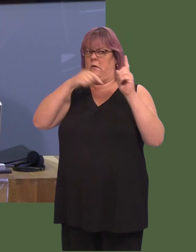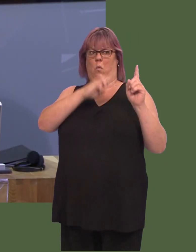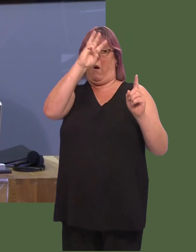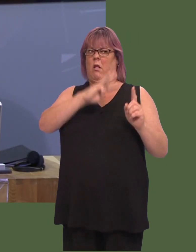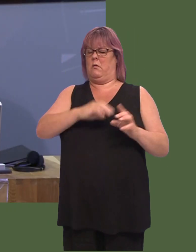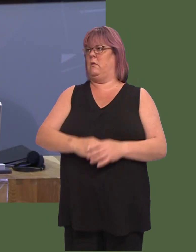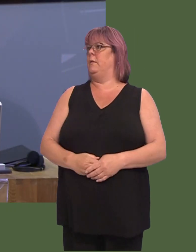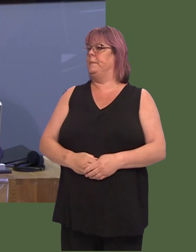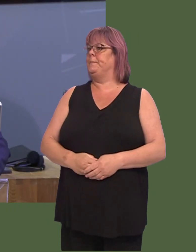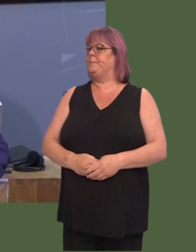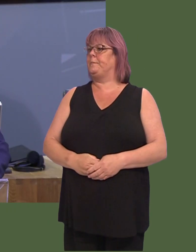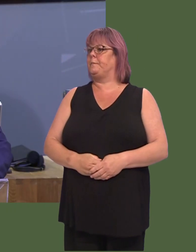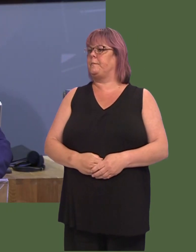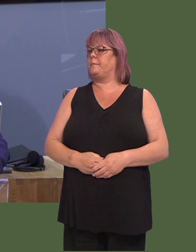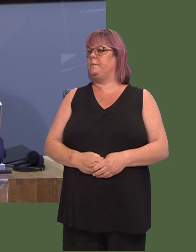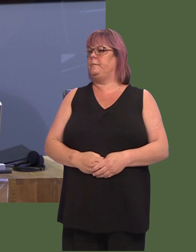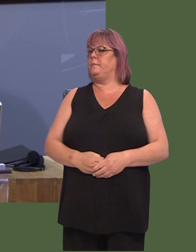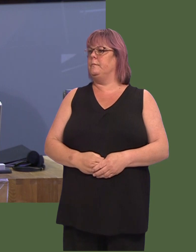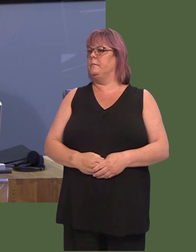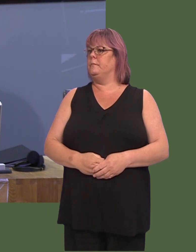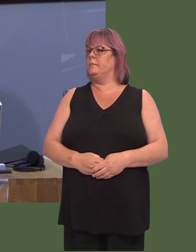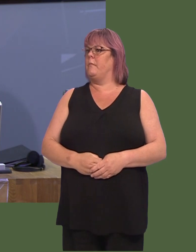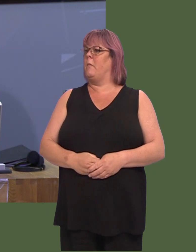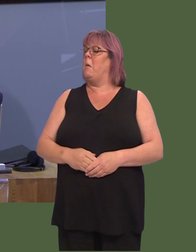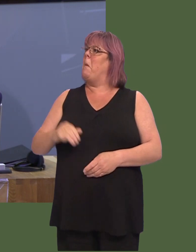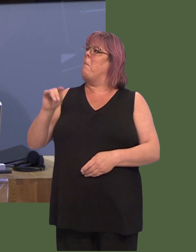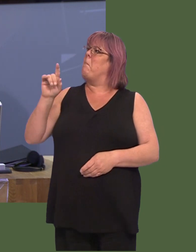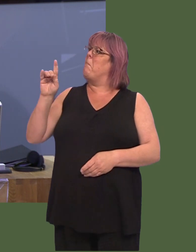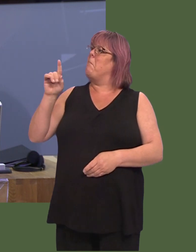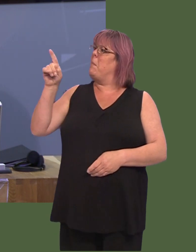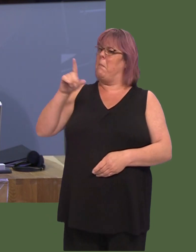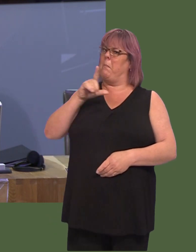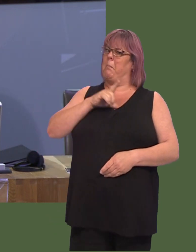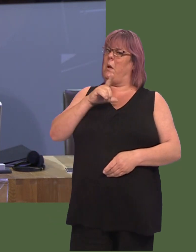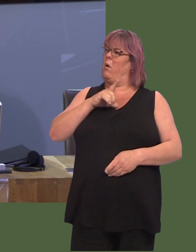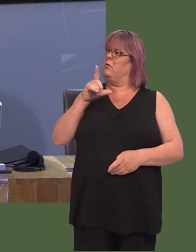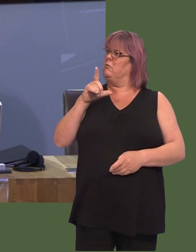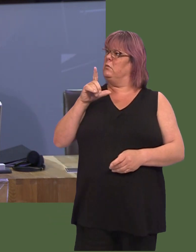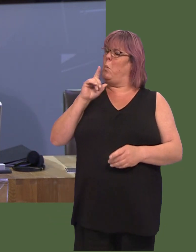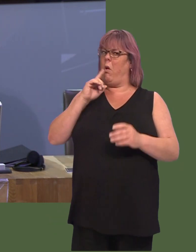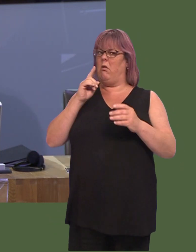Now, of course, perhaps the outgoing First Minister doesn't actually want to talk about